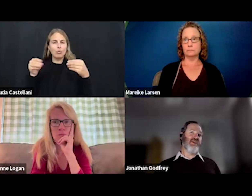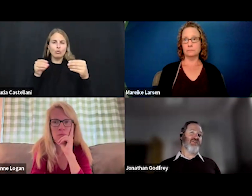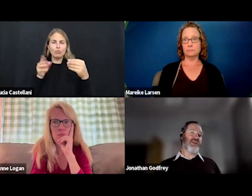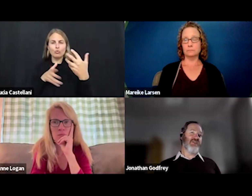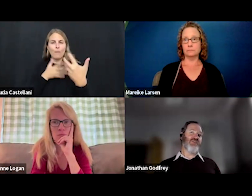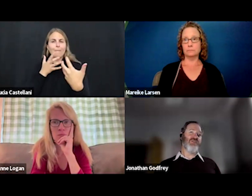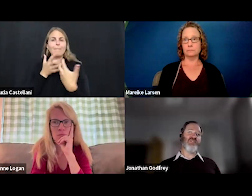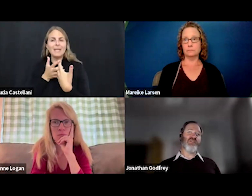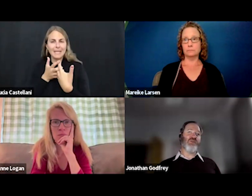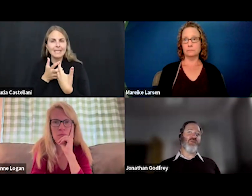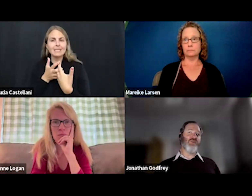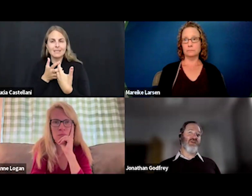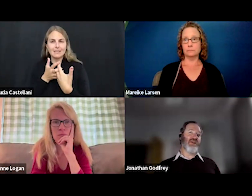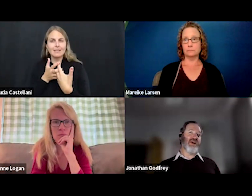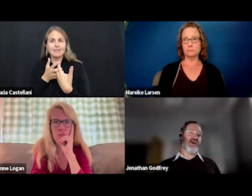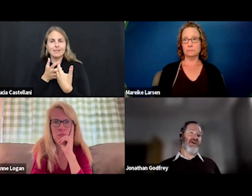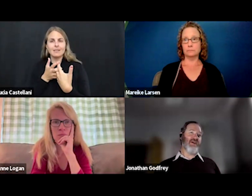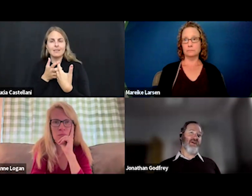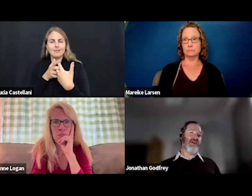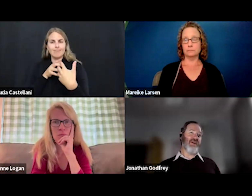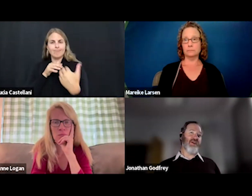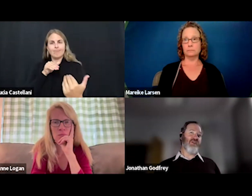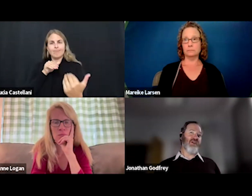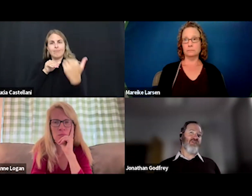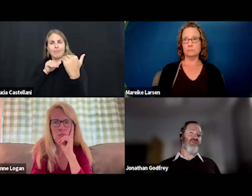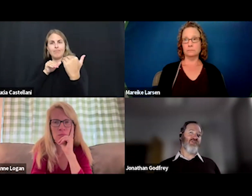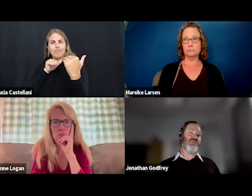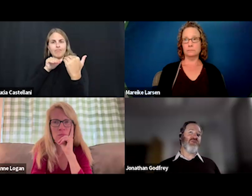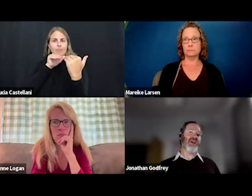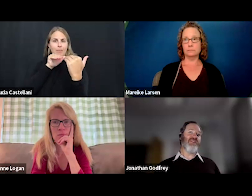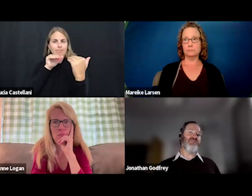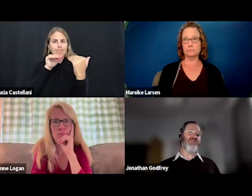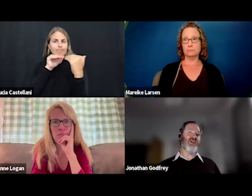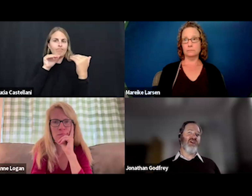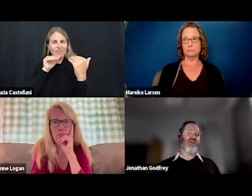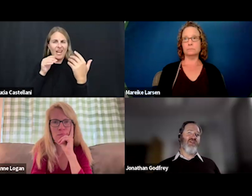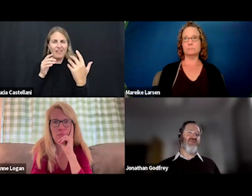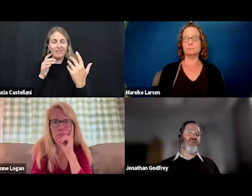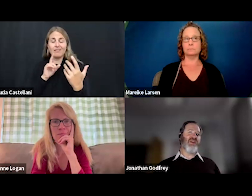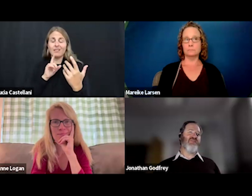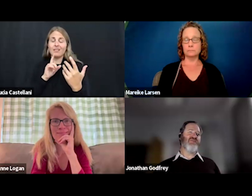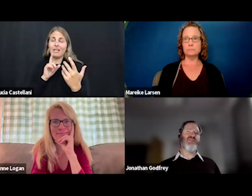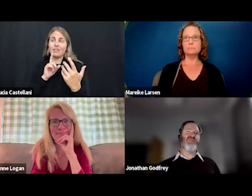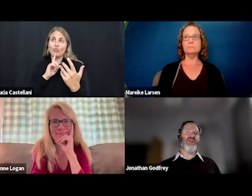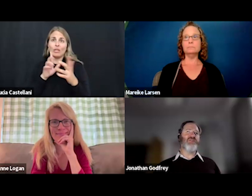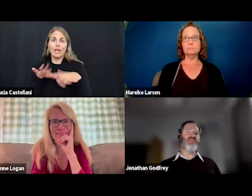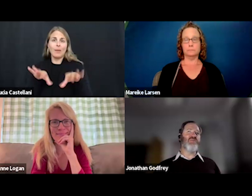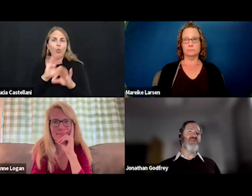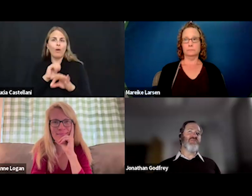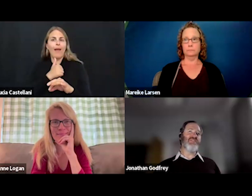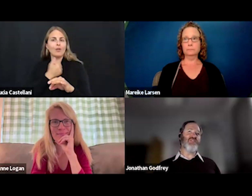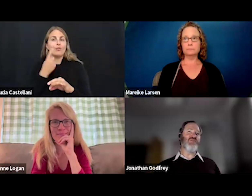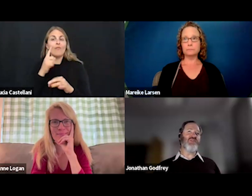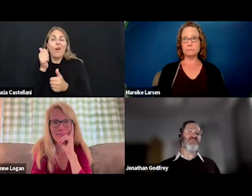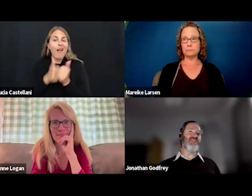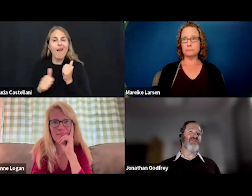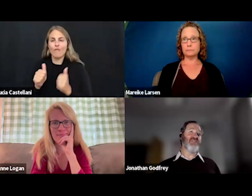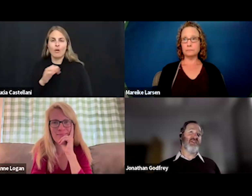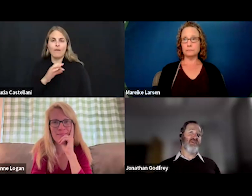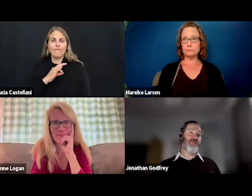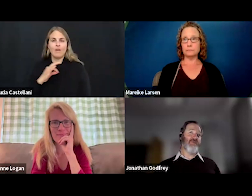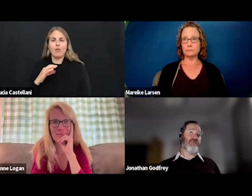is a critical attitude for every faculty member to possess.